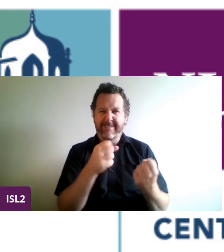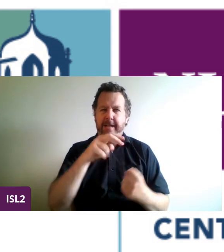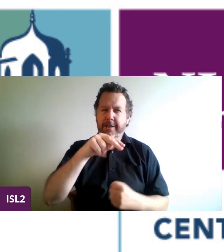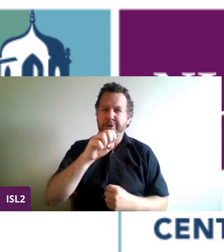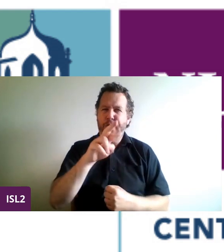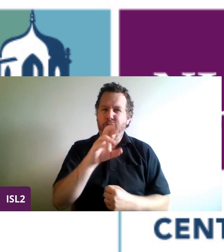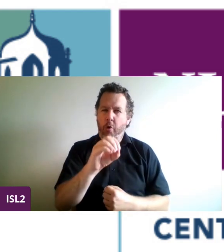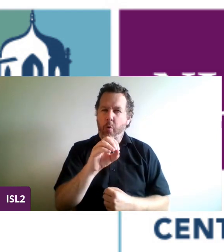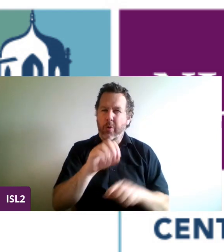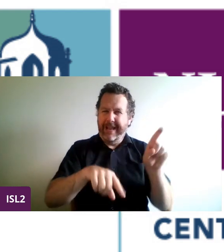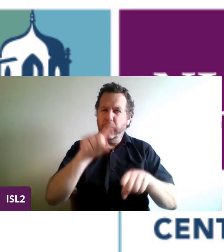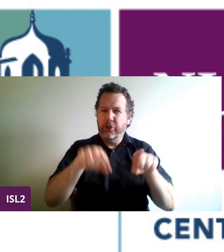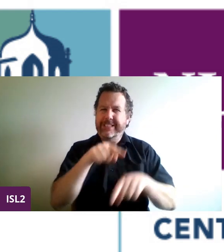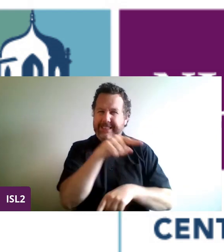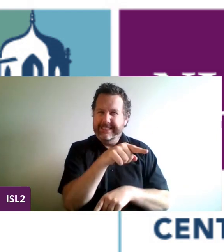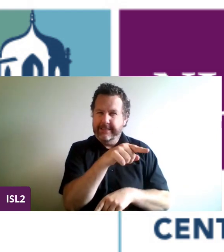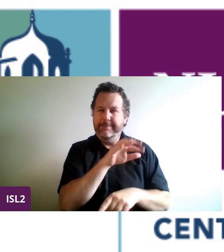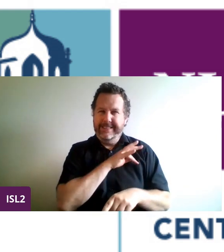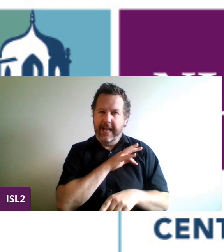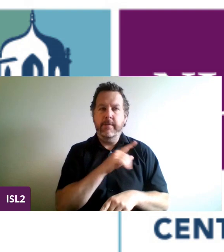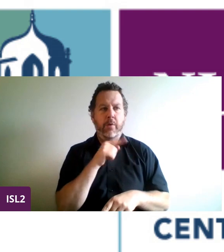in his community.